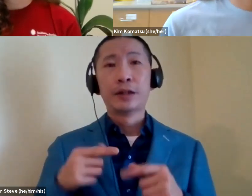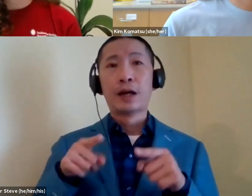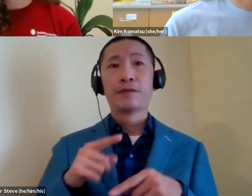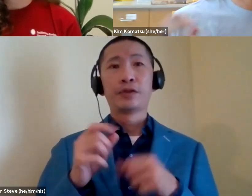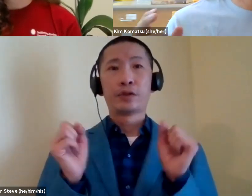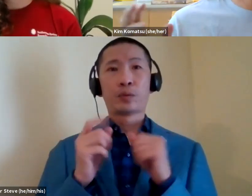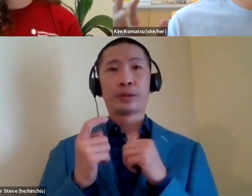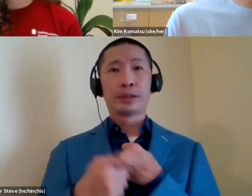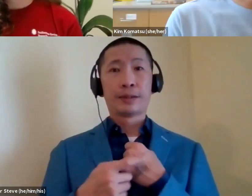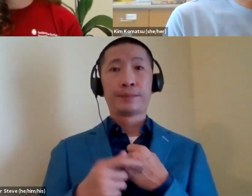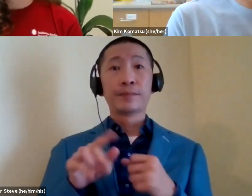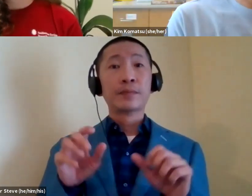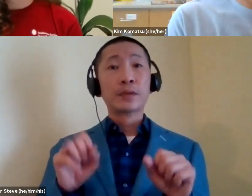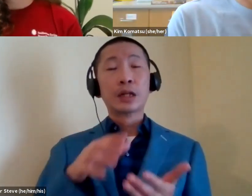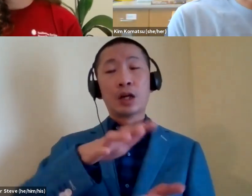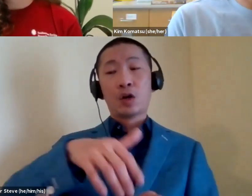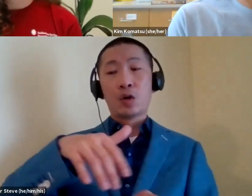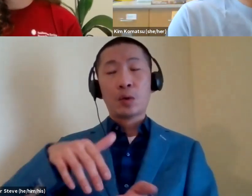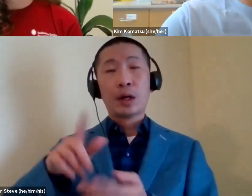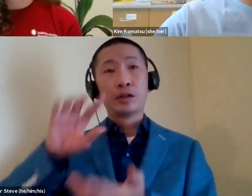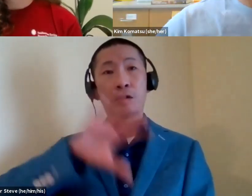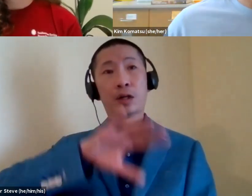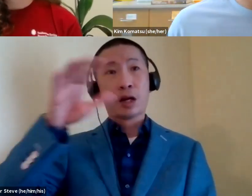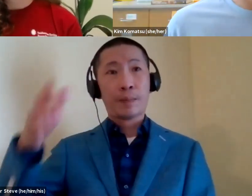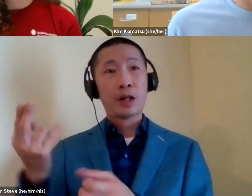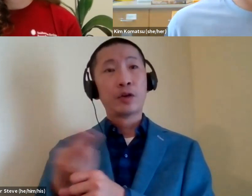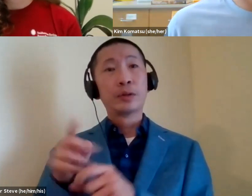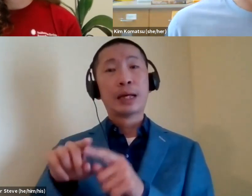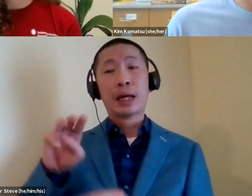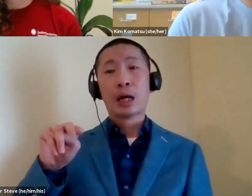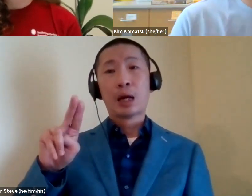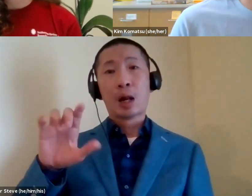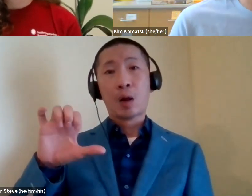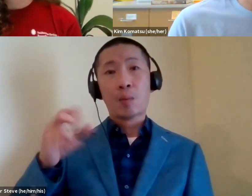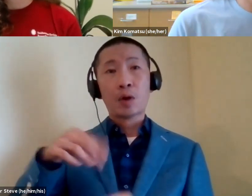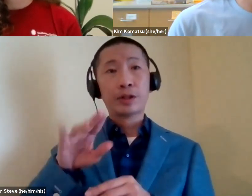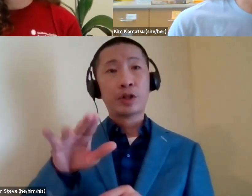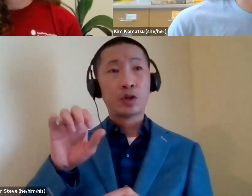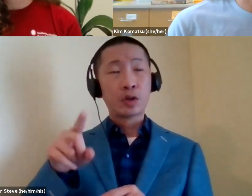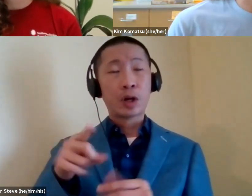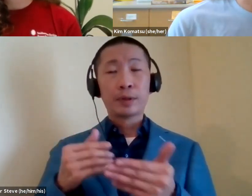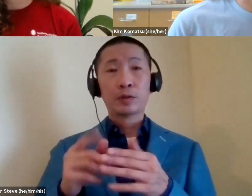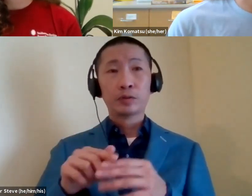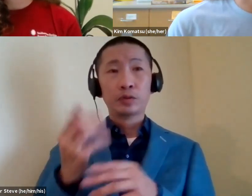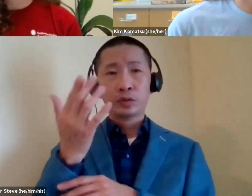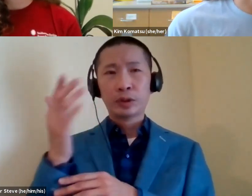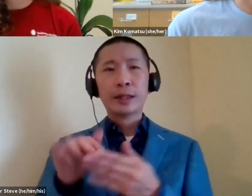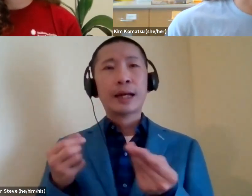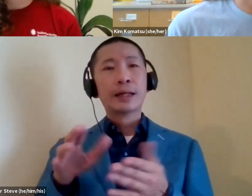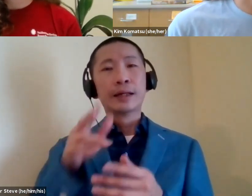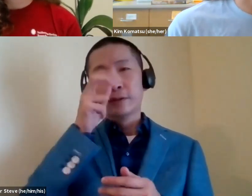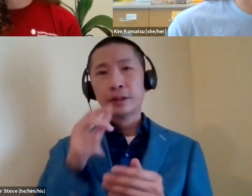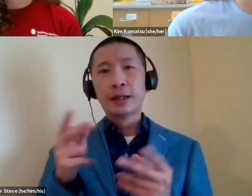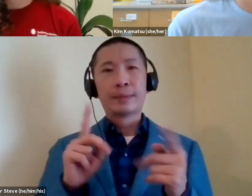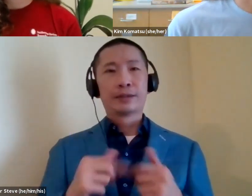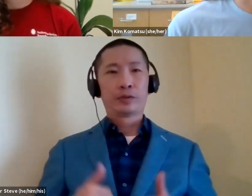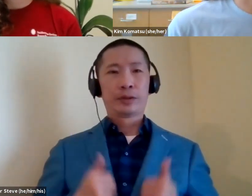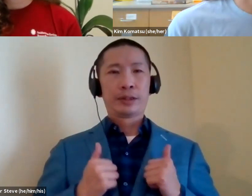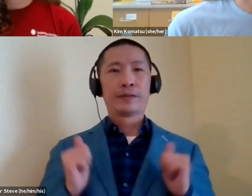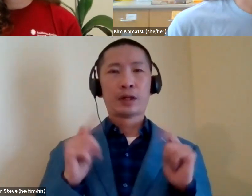Kim Komatsu (she/her): And so, if you're able to rake your leaves into a pile and use it as mulch in your own yard around the trees potentially that gives those insects that habitat that they could all live in still.